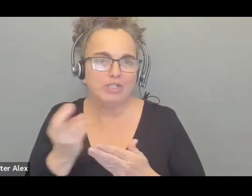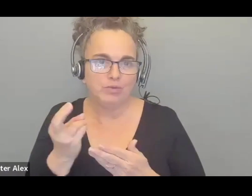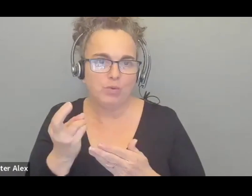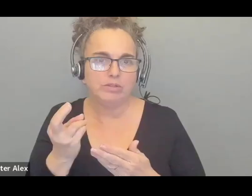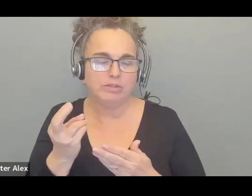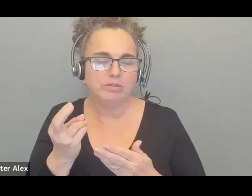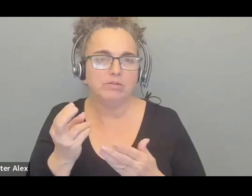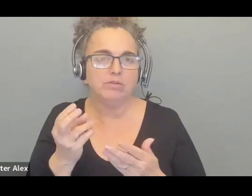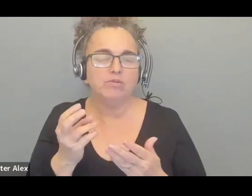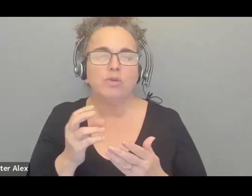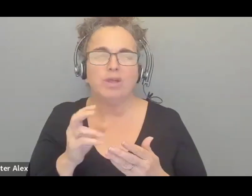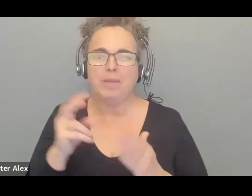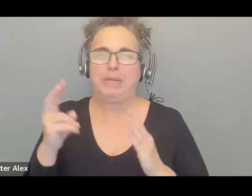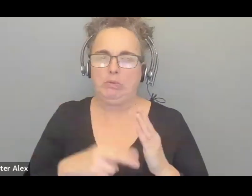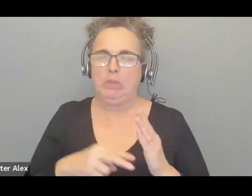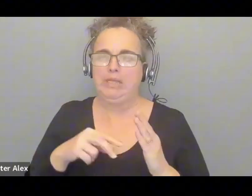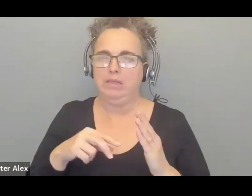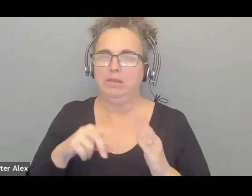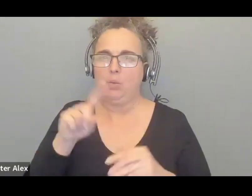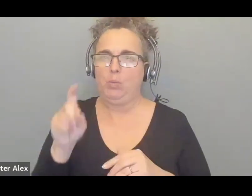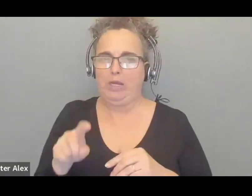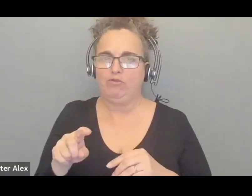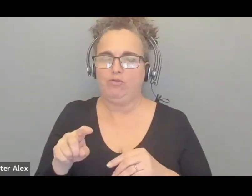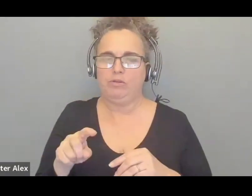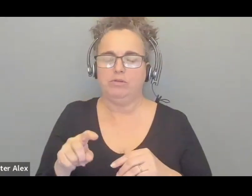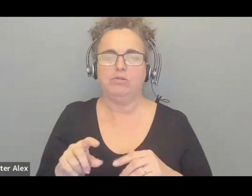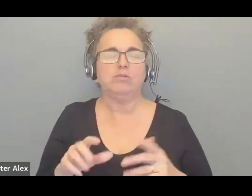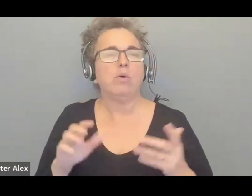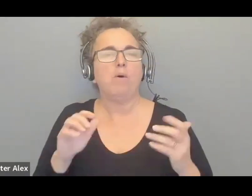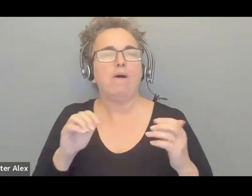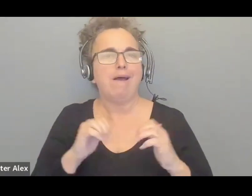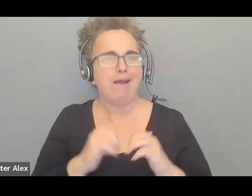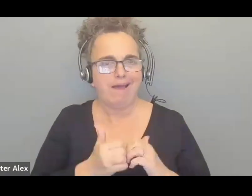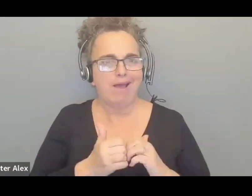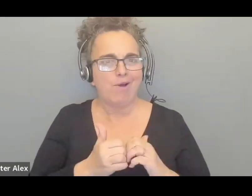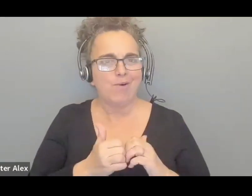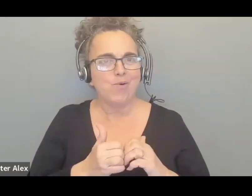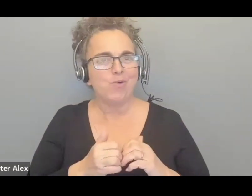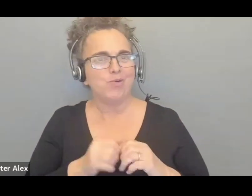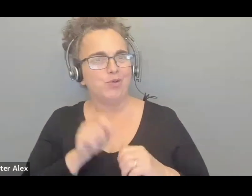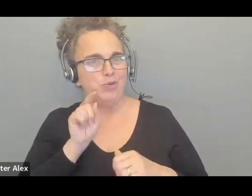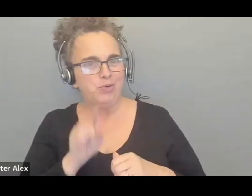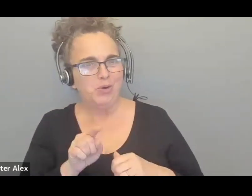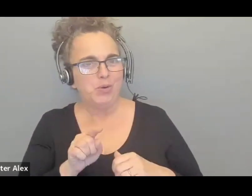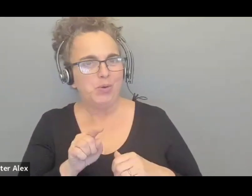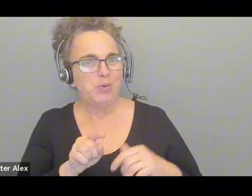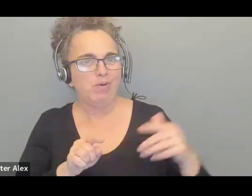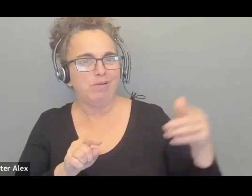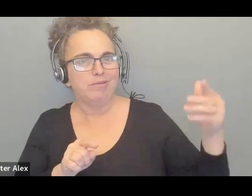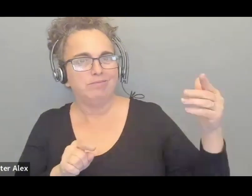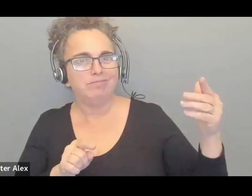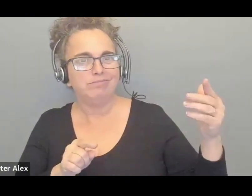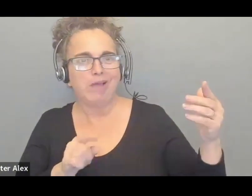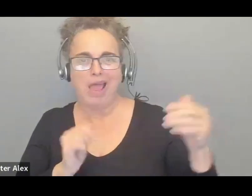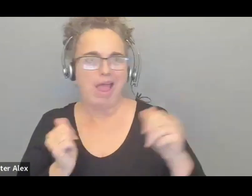So I'll read the question here. It's how do you get everyone on board, especially when time,